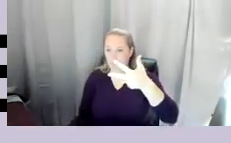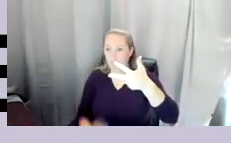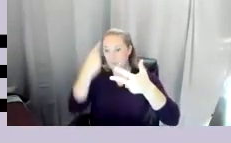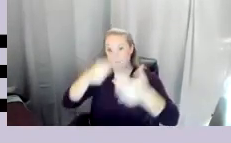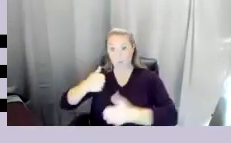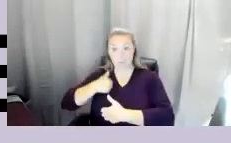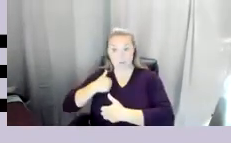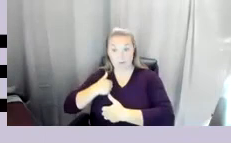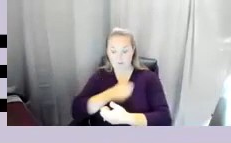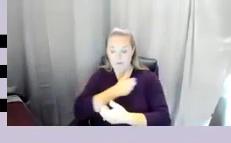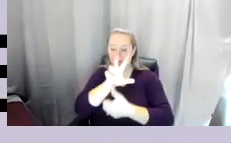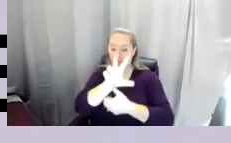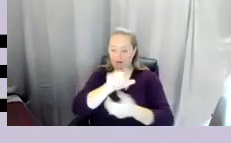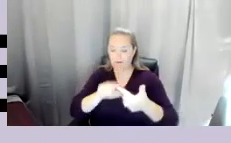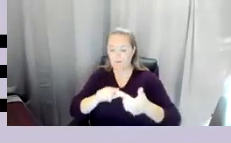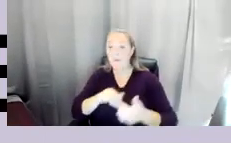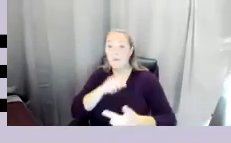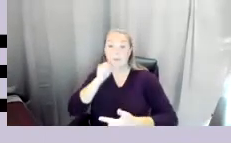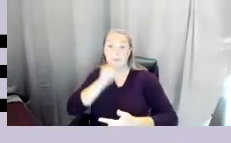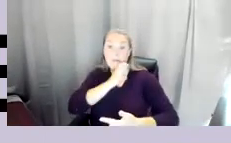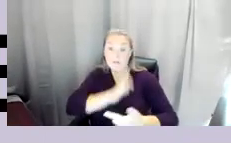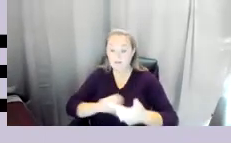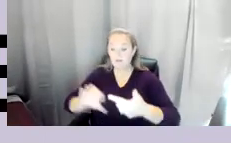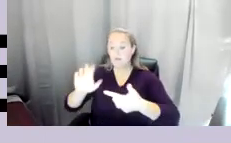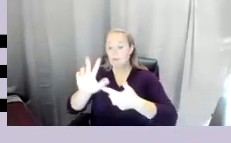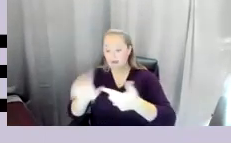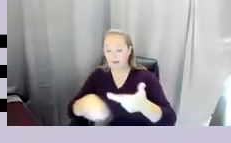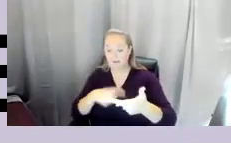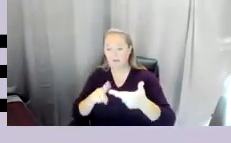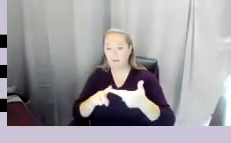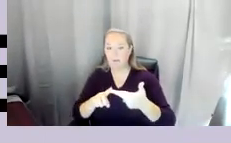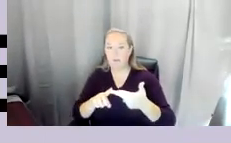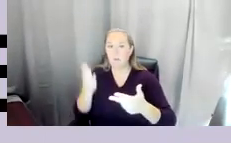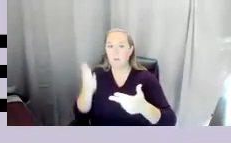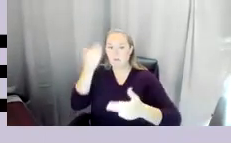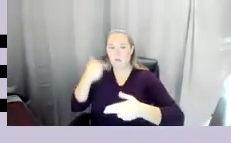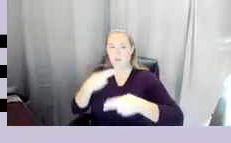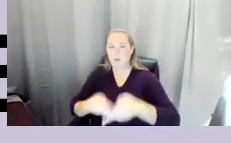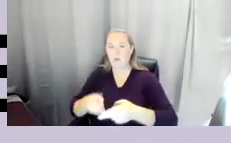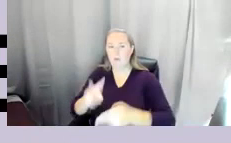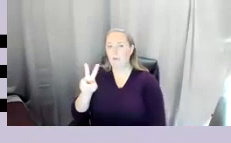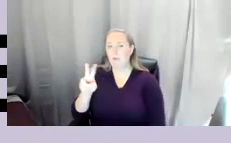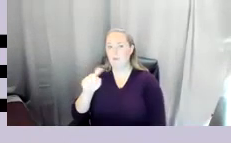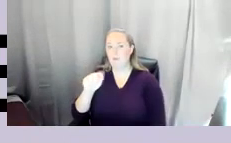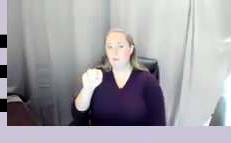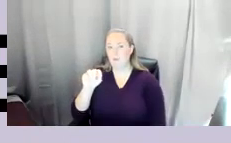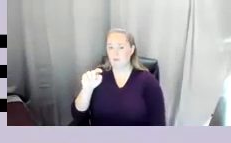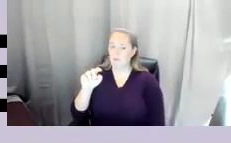AND SPECIFICALLY THE FUNDS WILL ALLOW FOR THREE COMMUNITY ASSESSMENTS. POPULATION AREA SO THREE VETERANS ASSESSMENT, THREE SENIORS ASSESSMENT AND